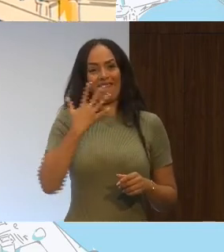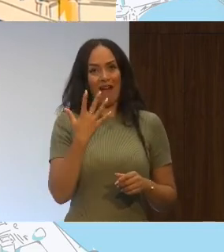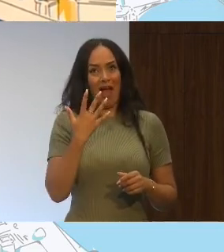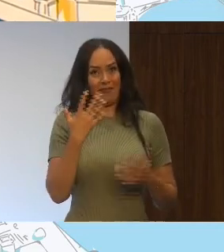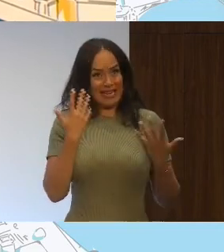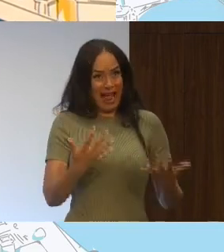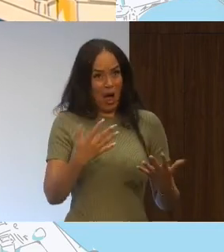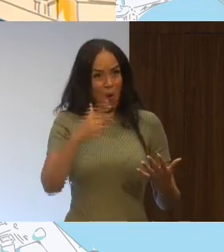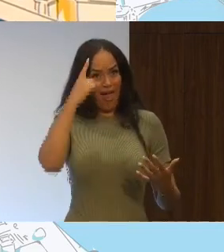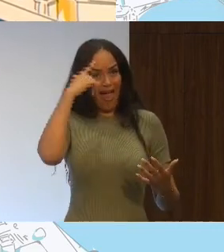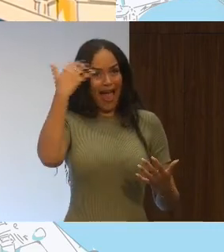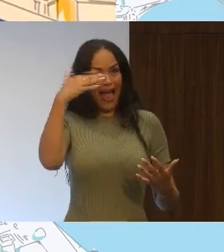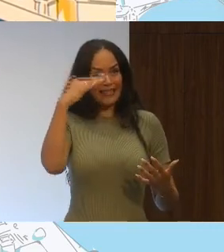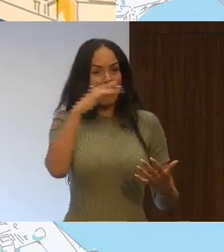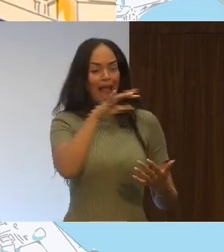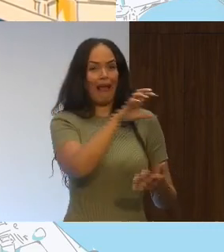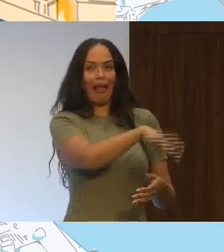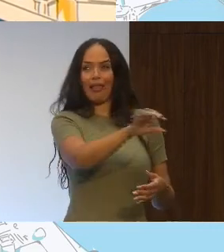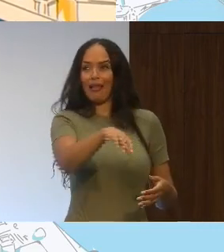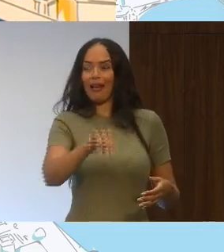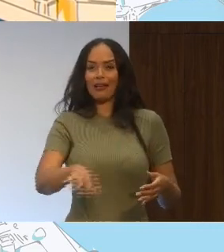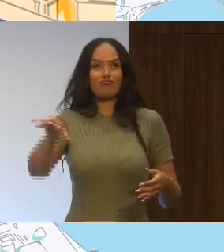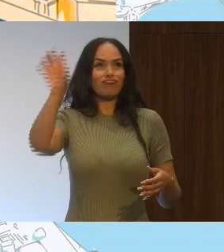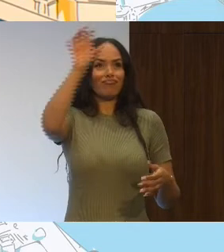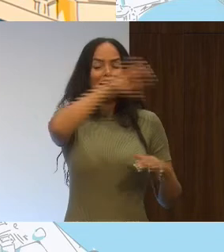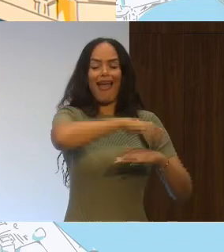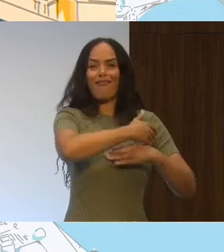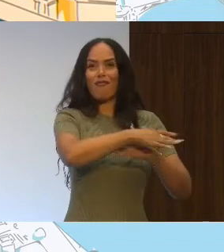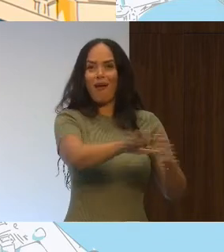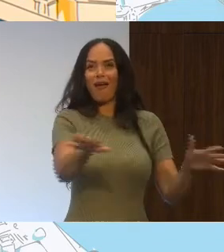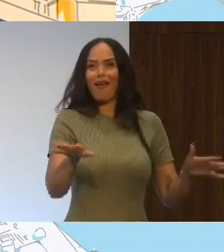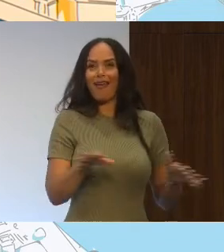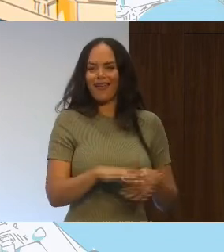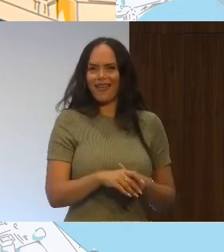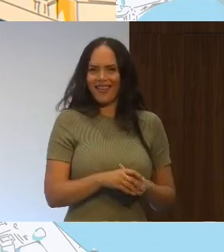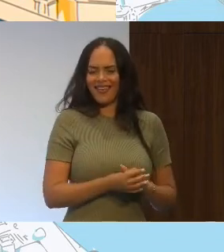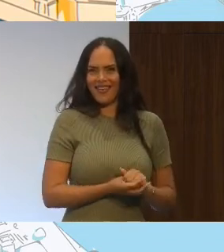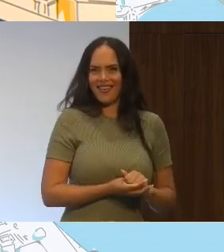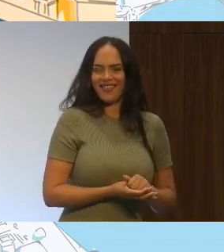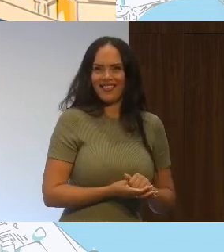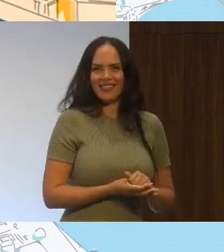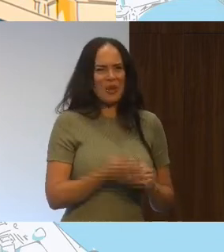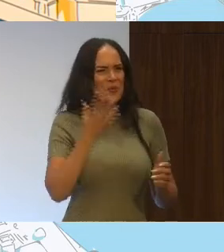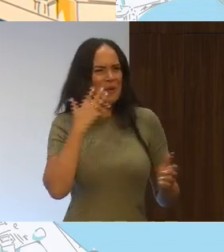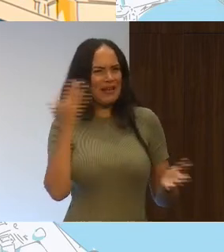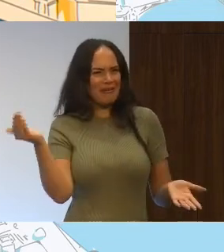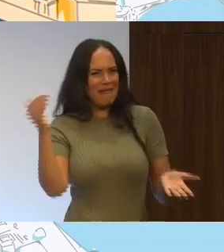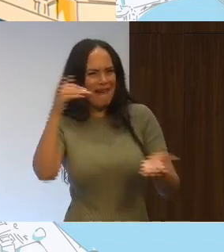Five of my ten registrars in the last ten years has gone into headache. What did you do to them? And then you came in that you so many people